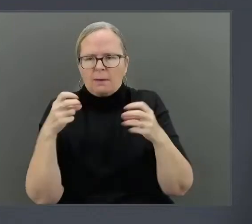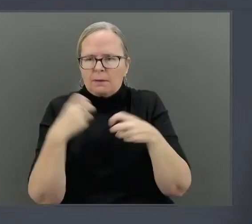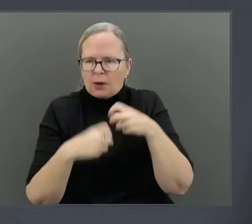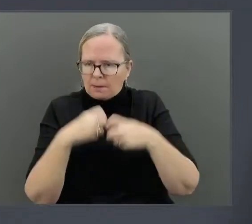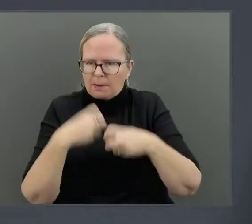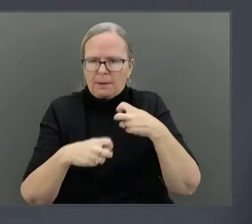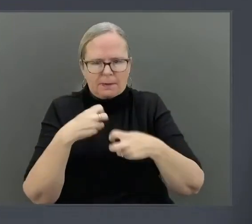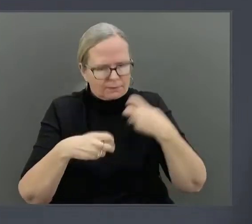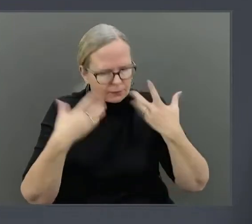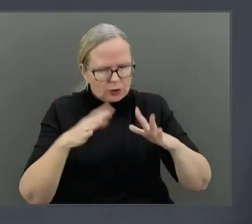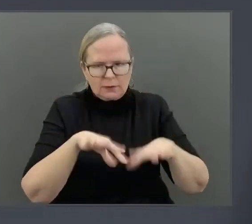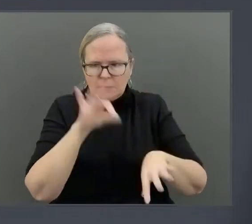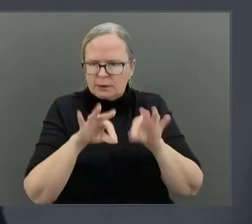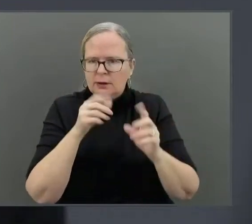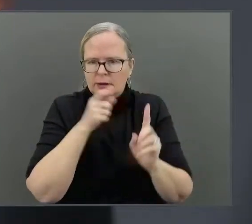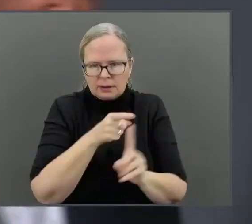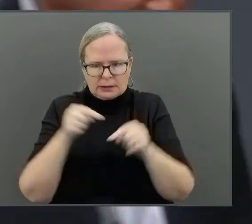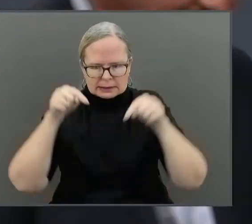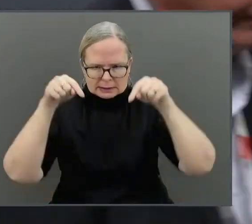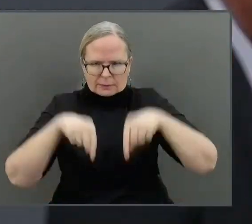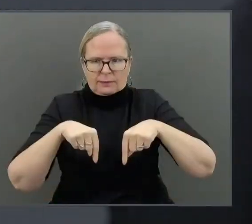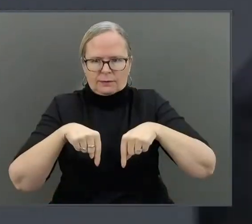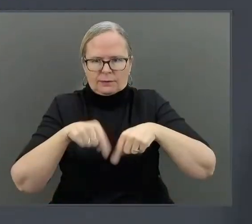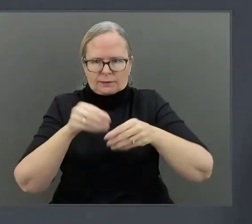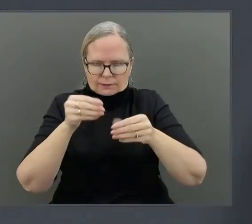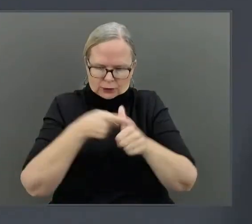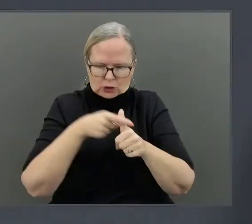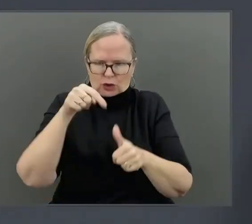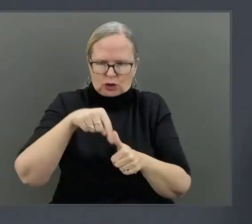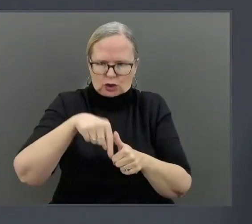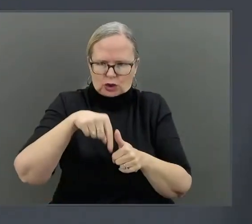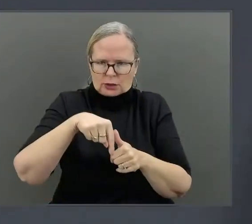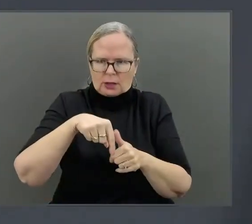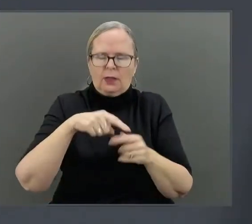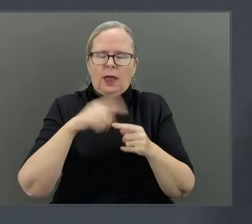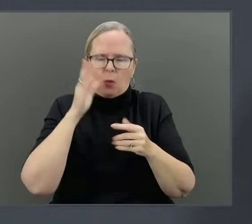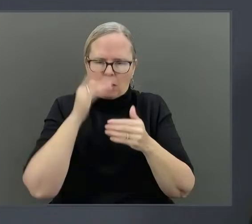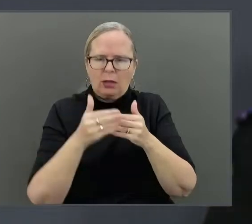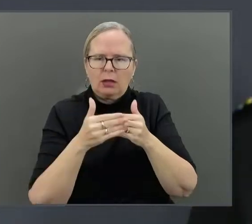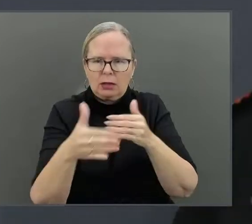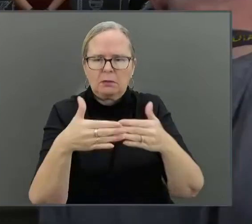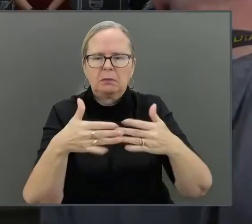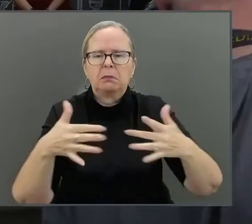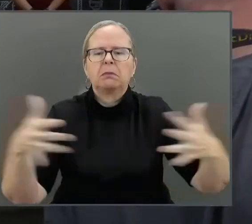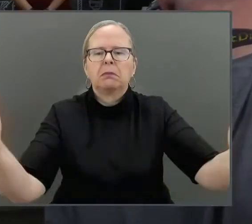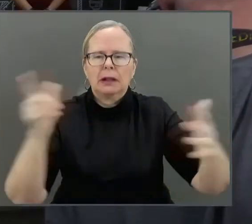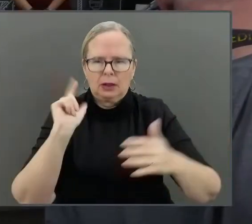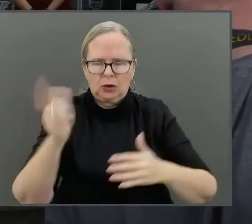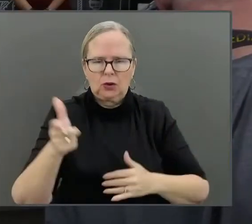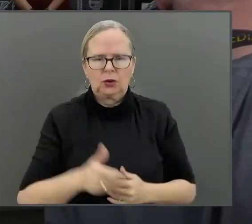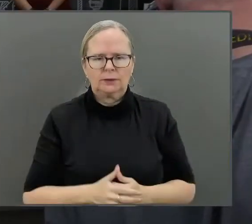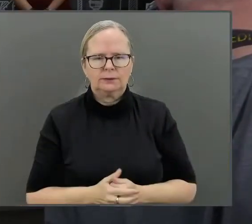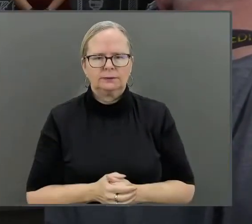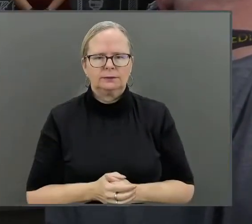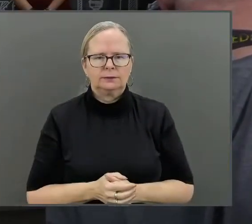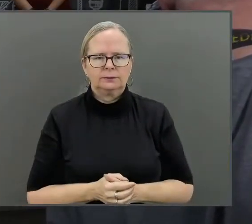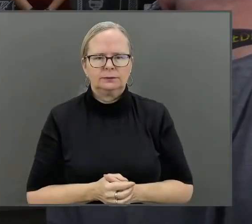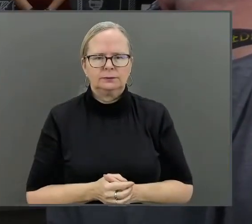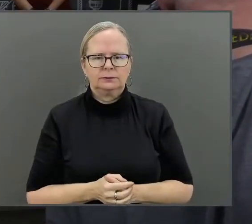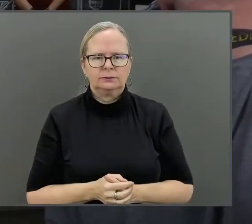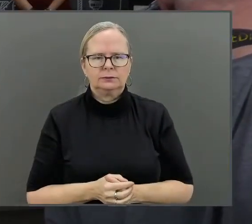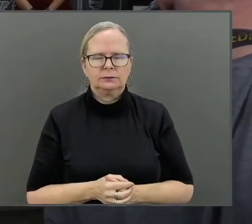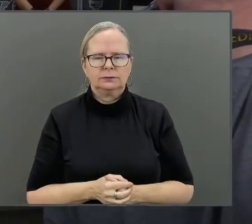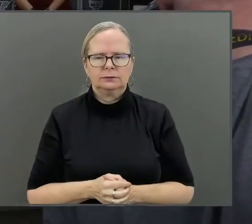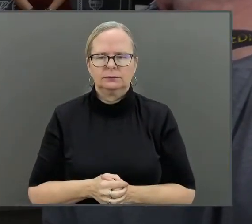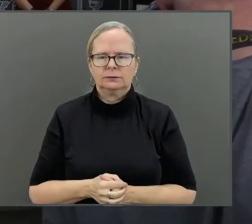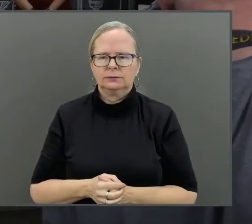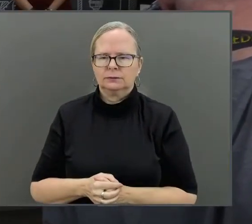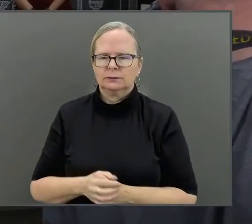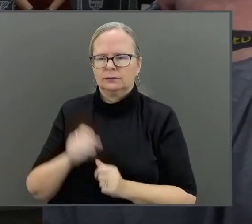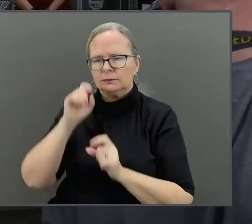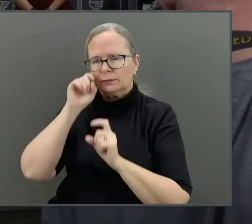pipe last question um our dear friend excuse me our dear friends in Diego have similar pipelines